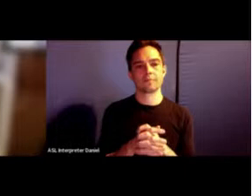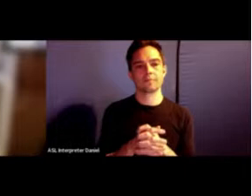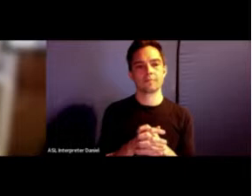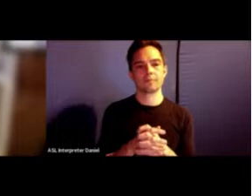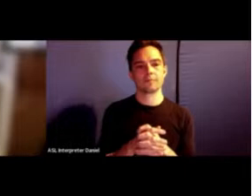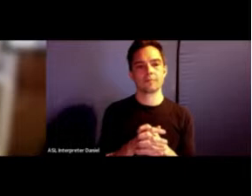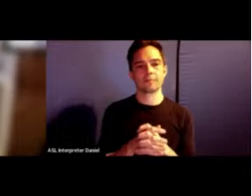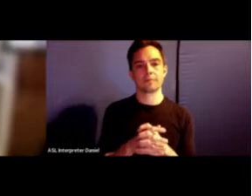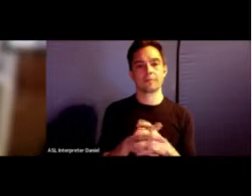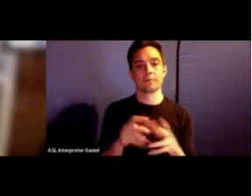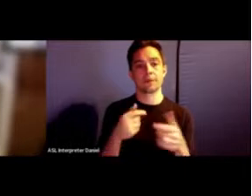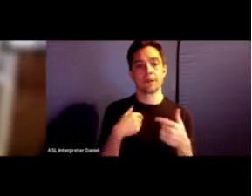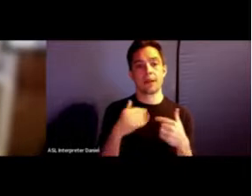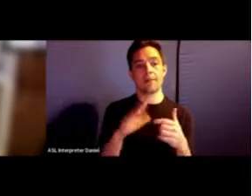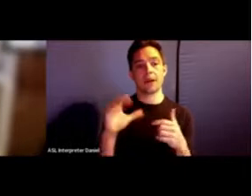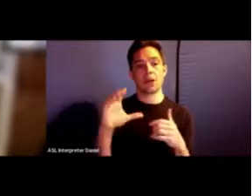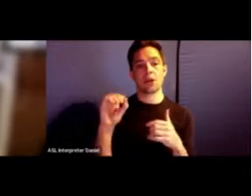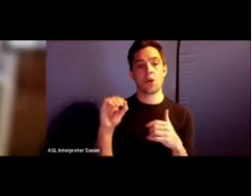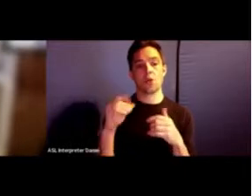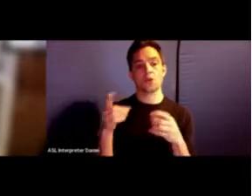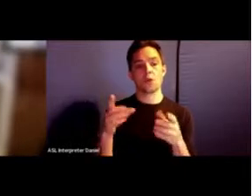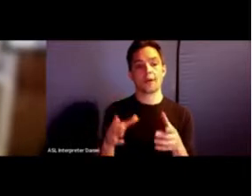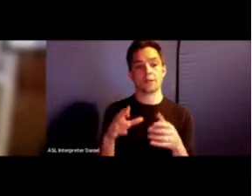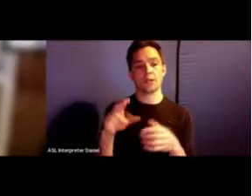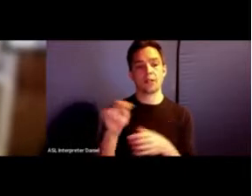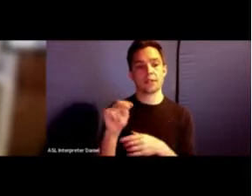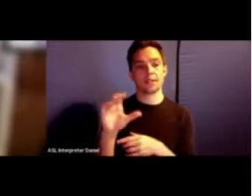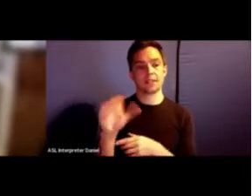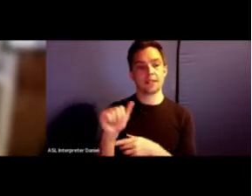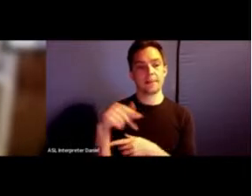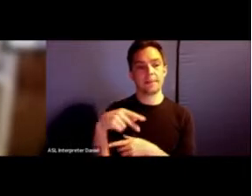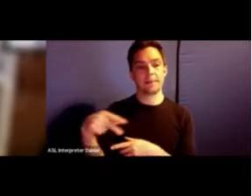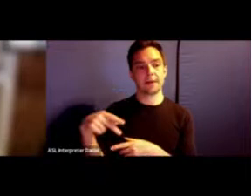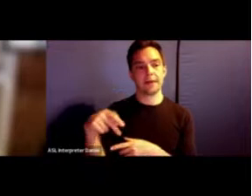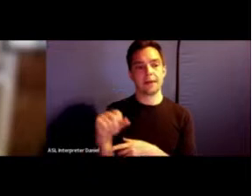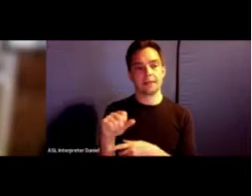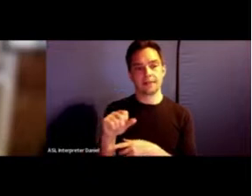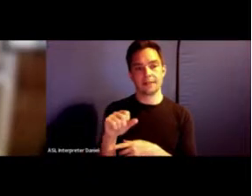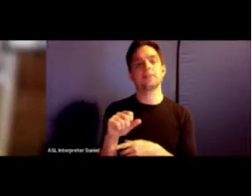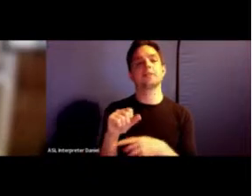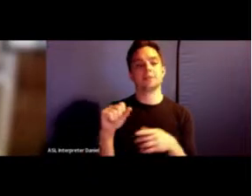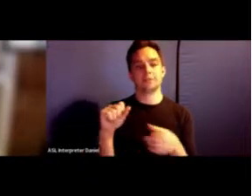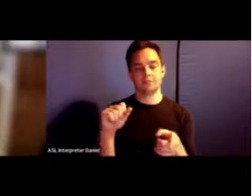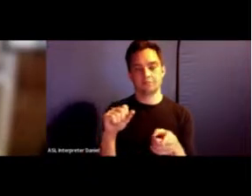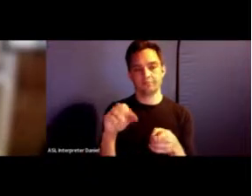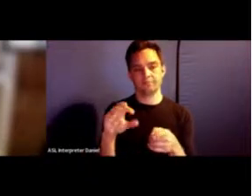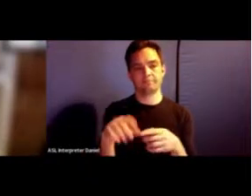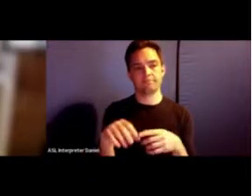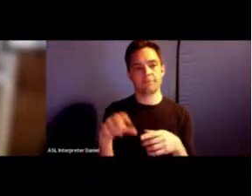I along with my co-director of the National Center on Advancing Person-Centered Practices and Systems Bevin Croft, welcome you